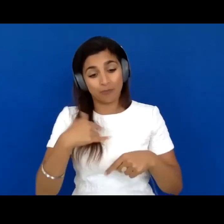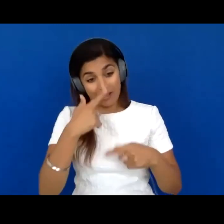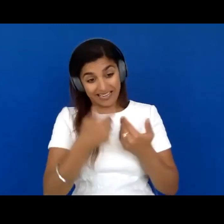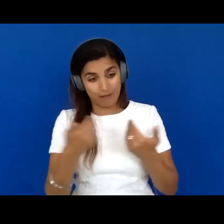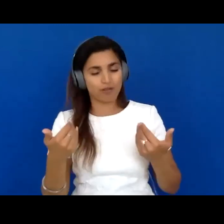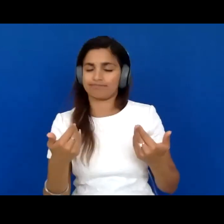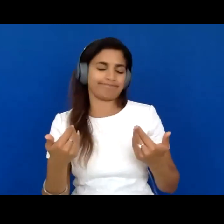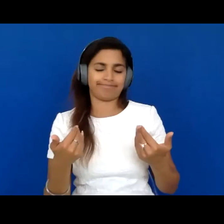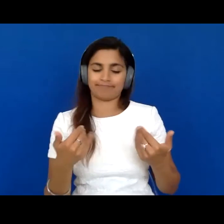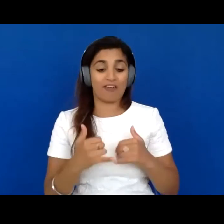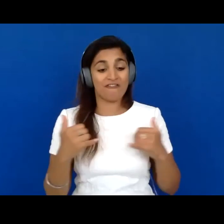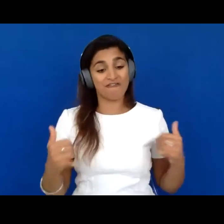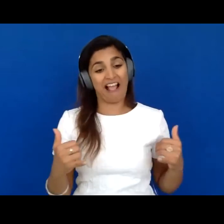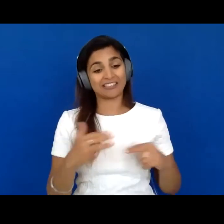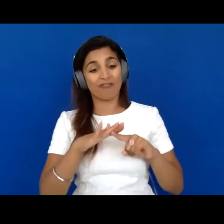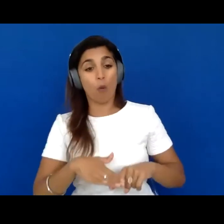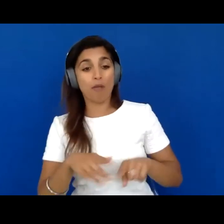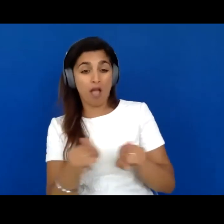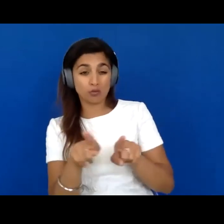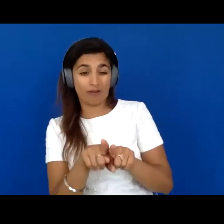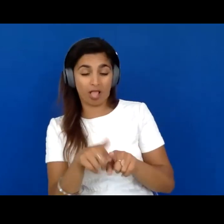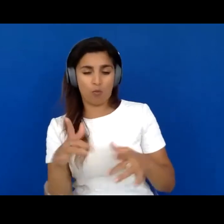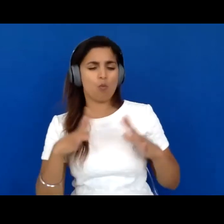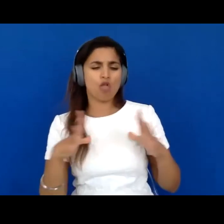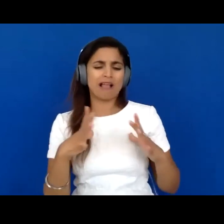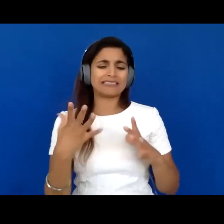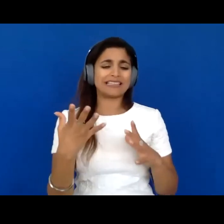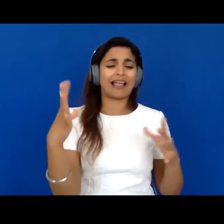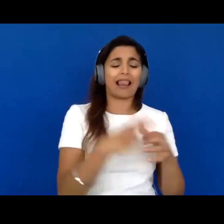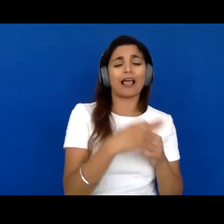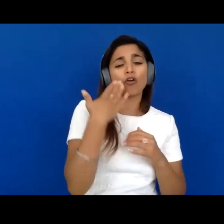phobia are always already racialized and race is constructed and articulated